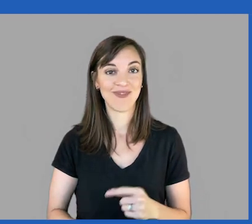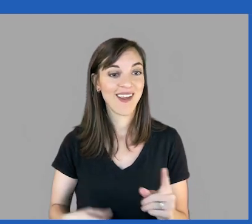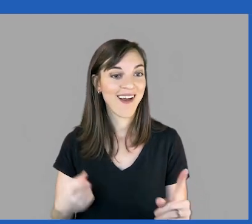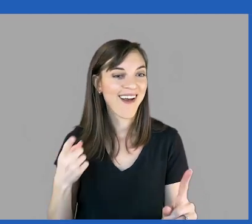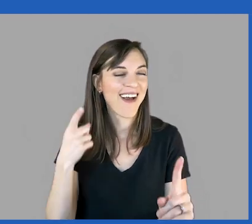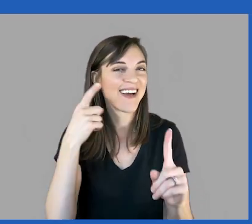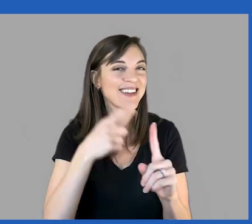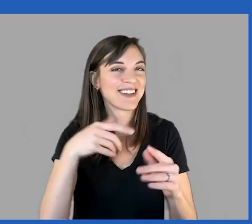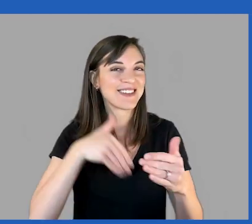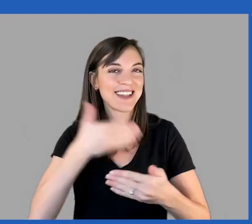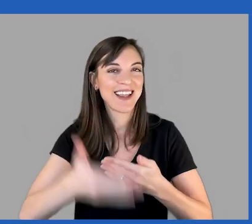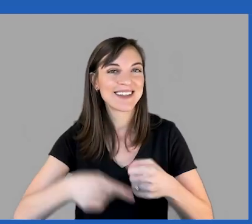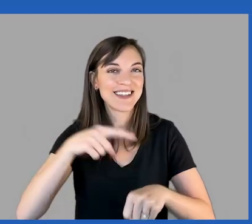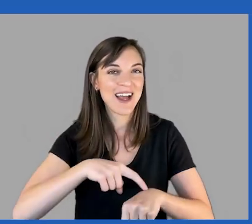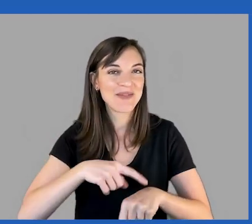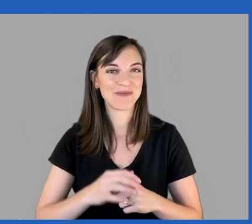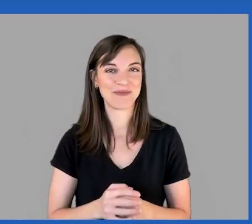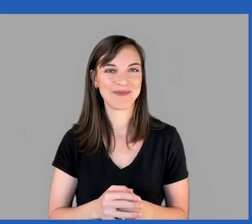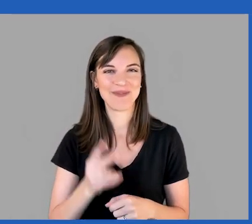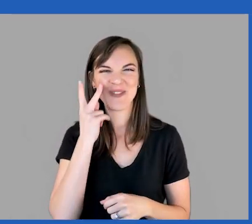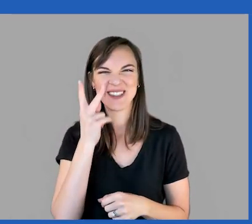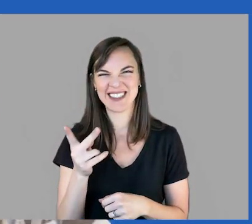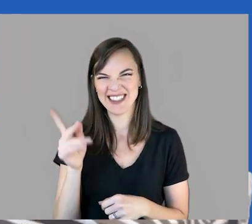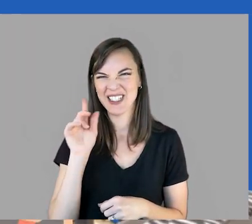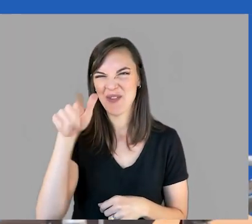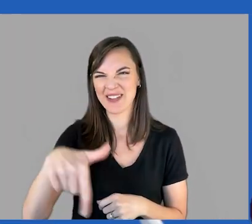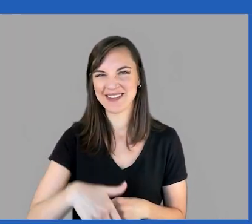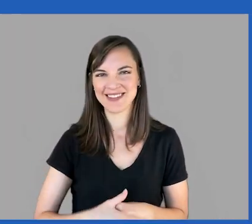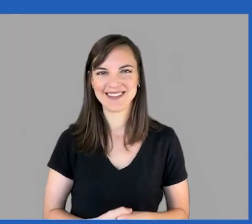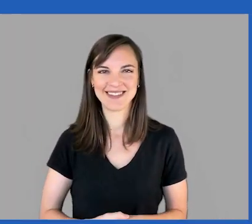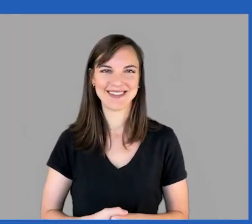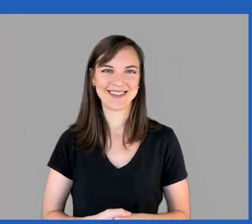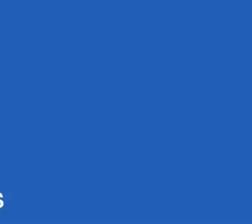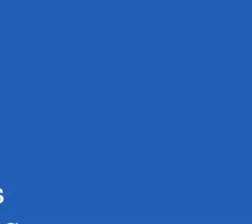Until next time.. We’ll see you around!